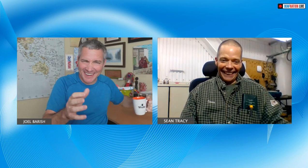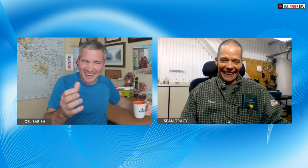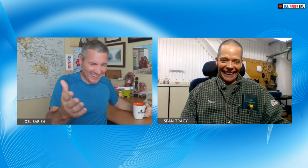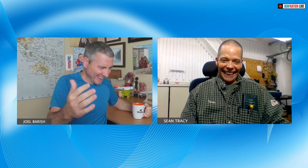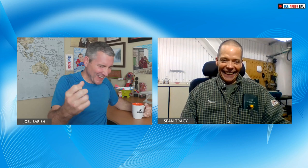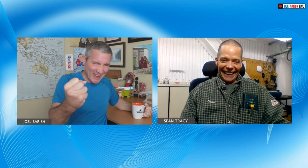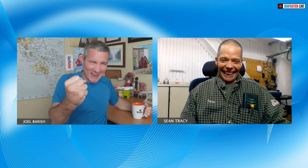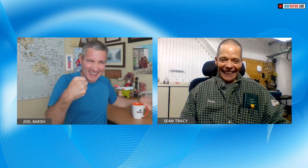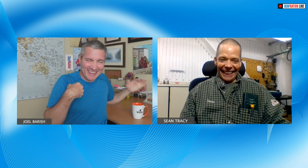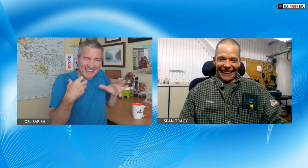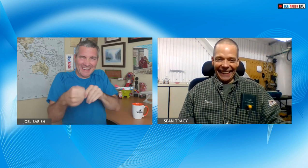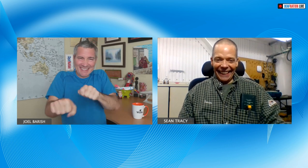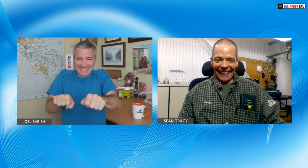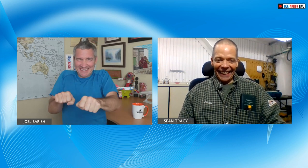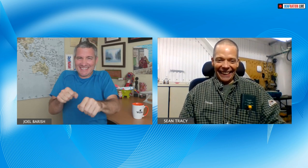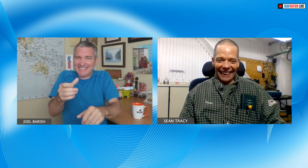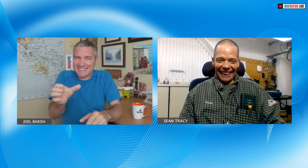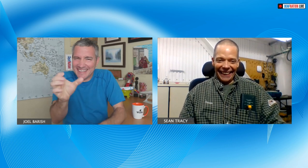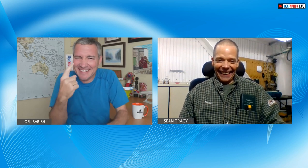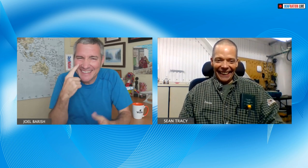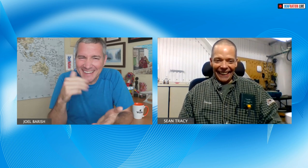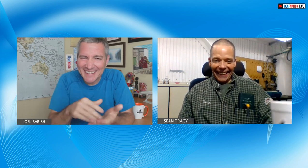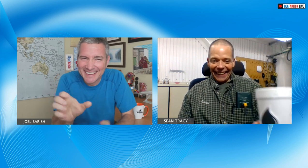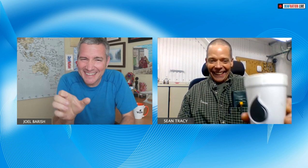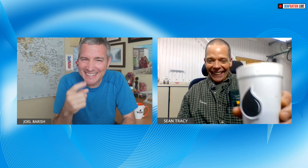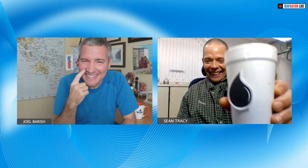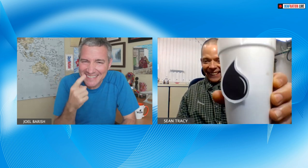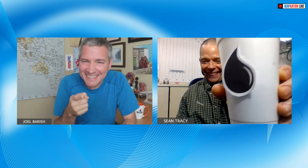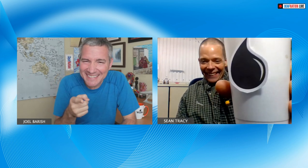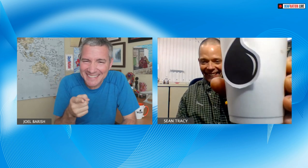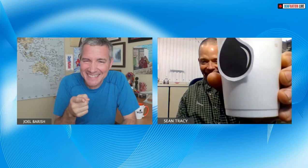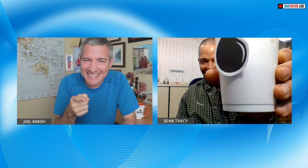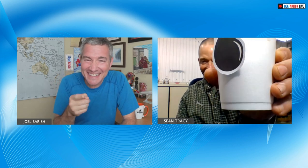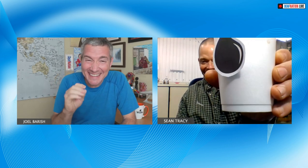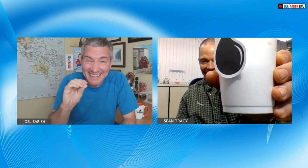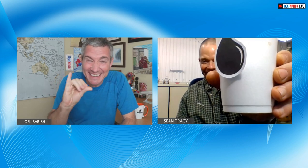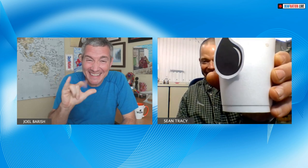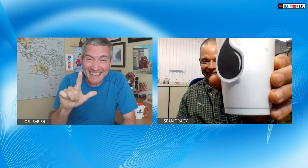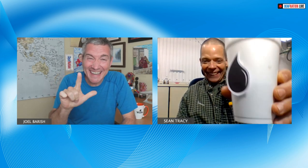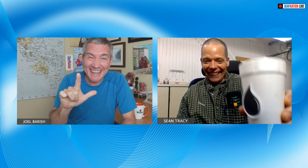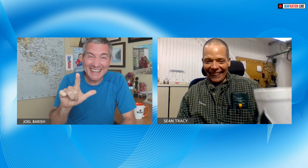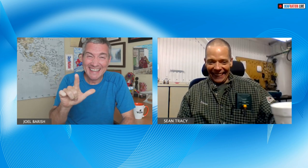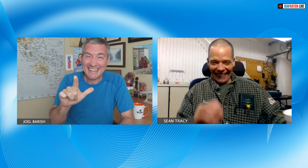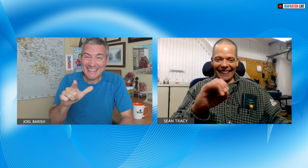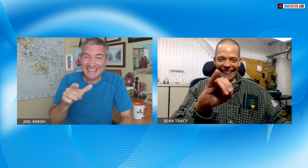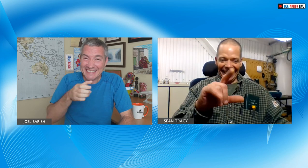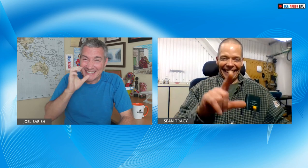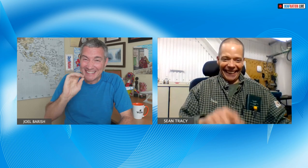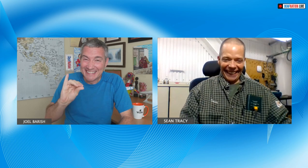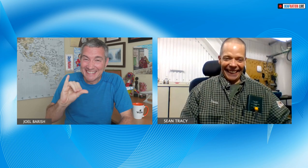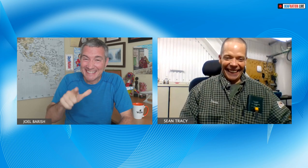Wait, hold on a second! Pump the brakes! I need to see your cup again. Is that oil?! Yup, oil!